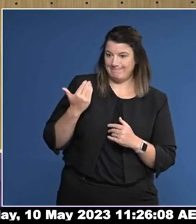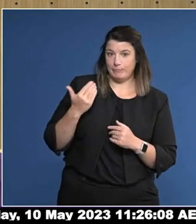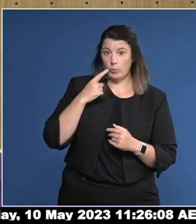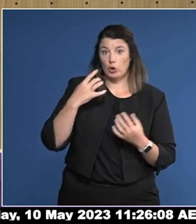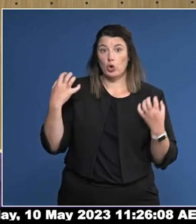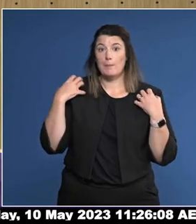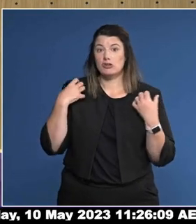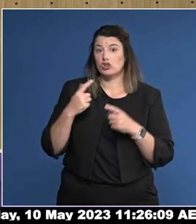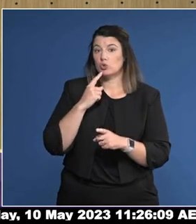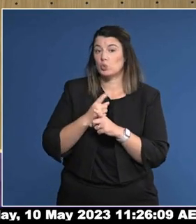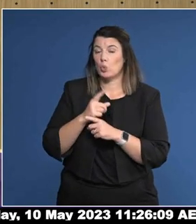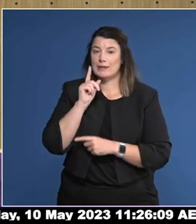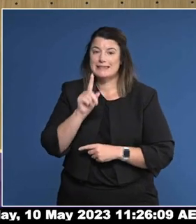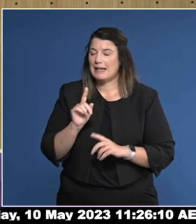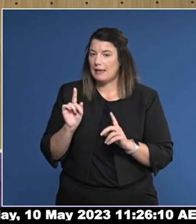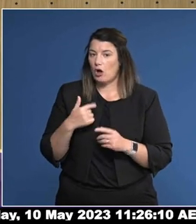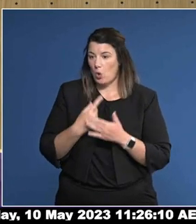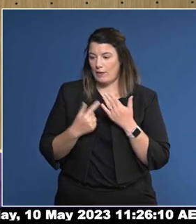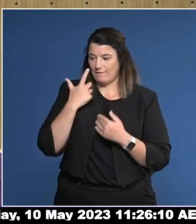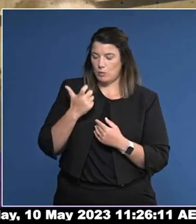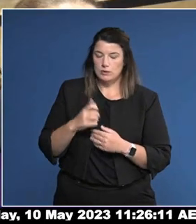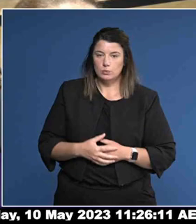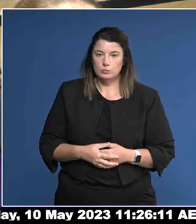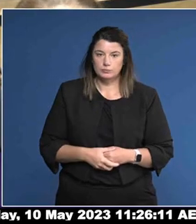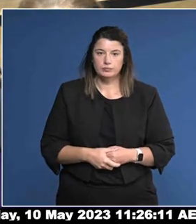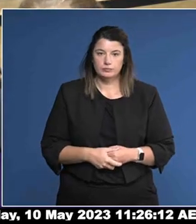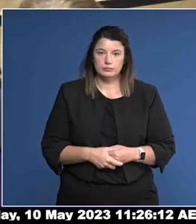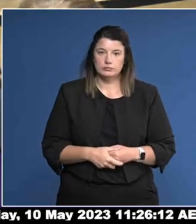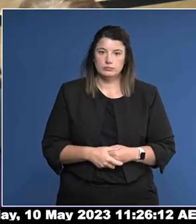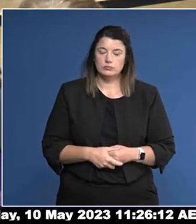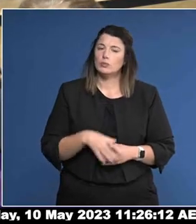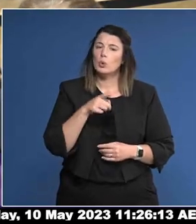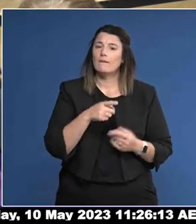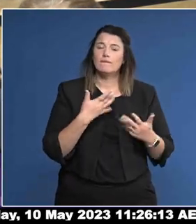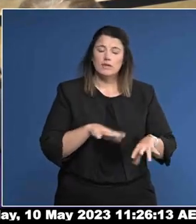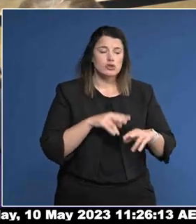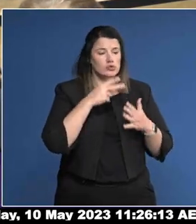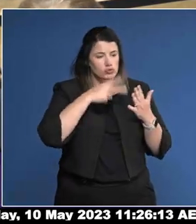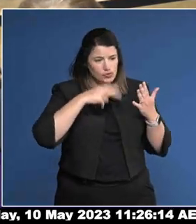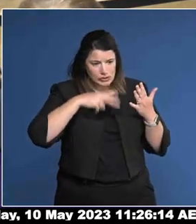evidence yesterday. MS MAHONY: Given - you've read the proposed